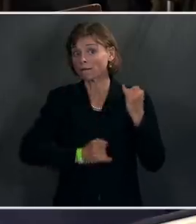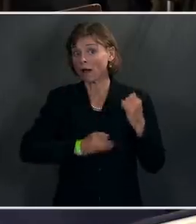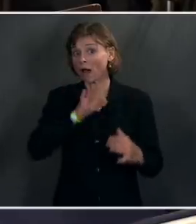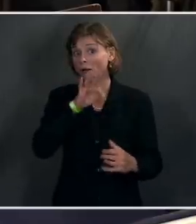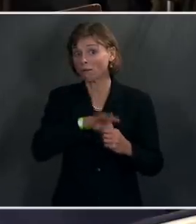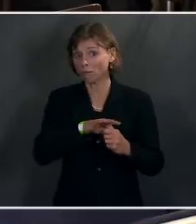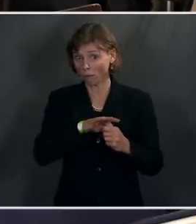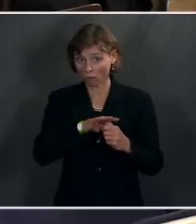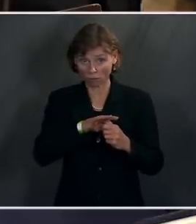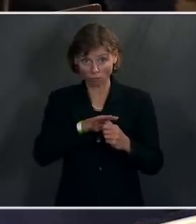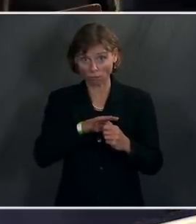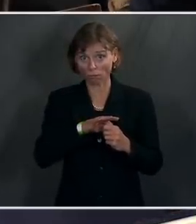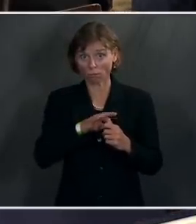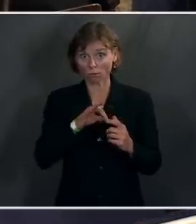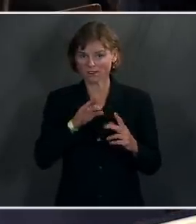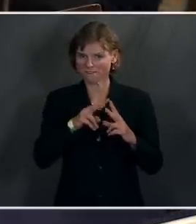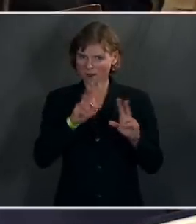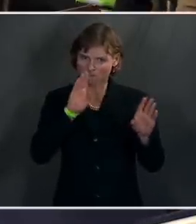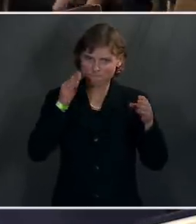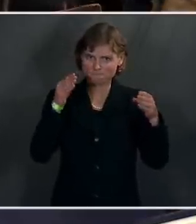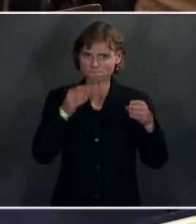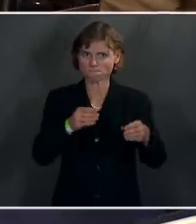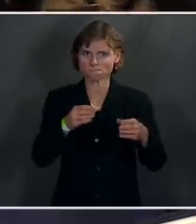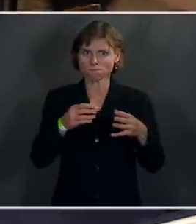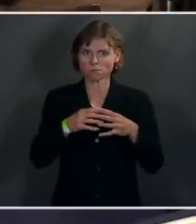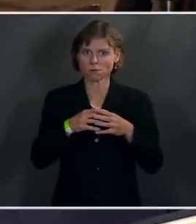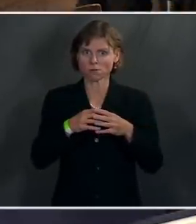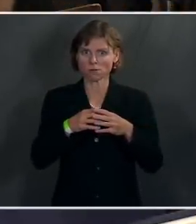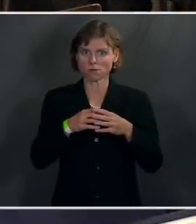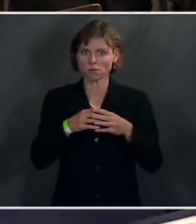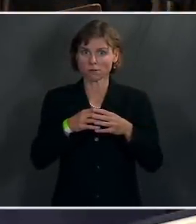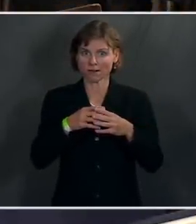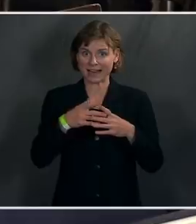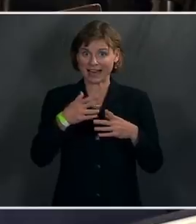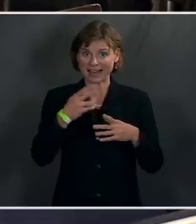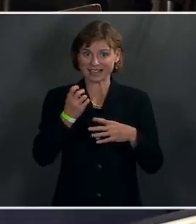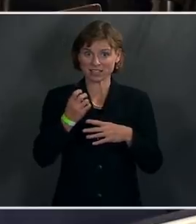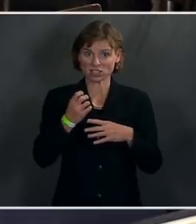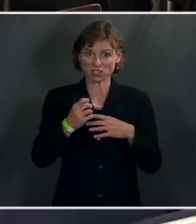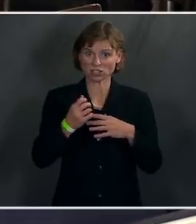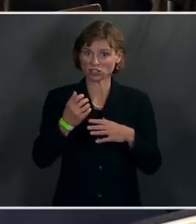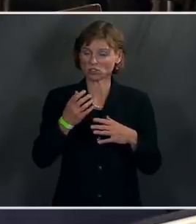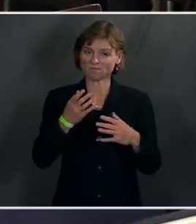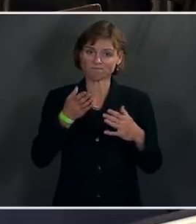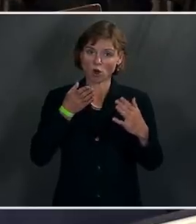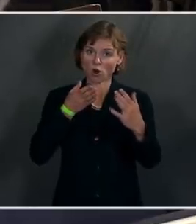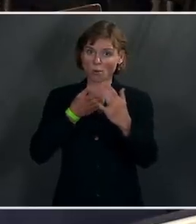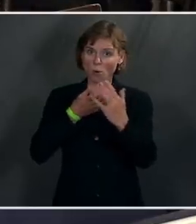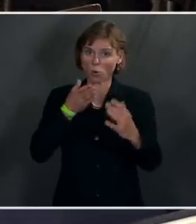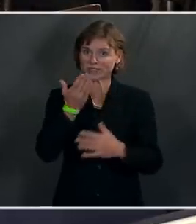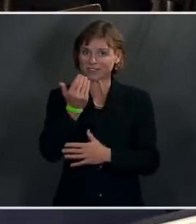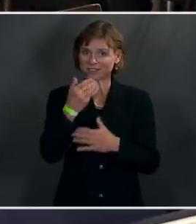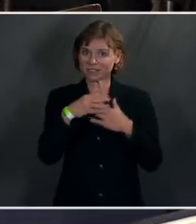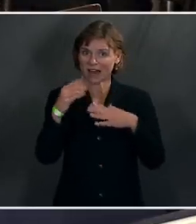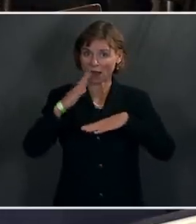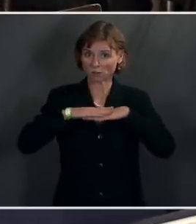on a proposal that's very targeted. He's opposed to the $15 minimum wage. Is the $15 minimum wage he must have